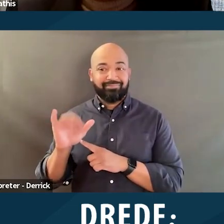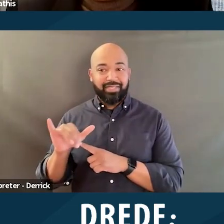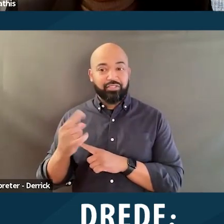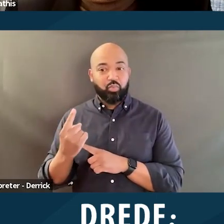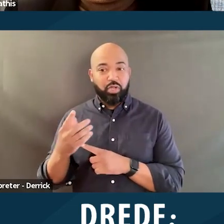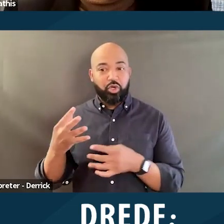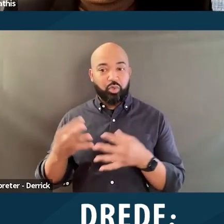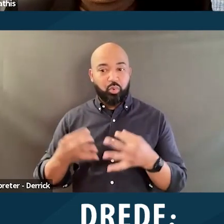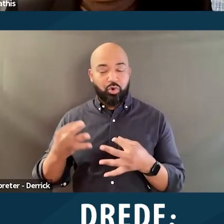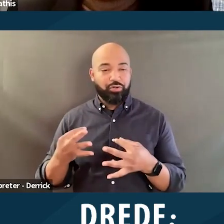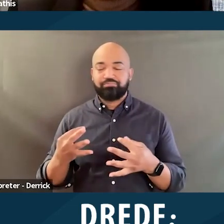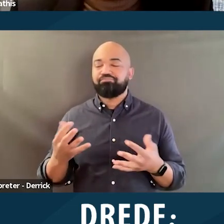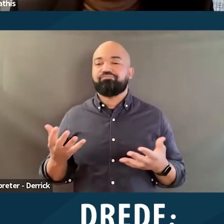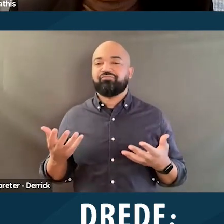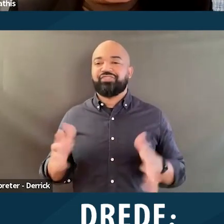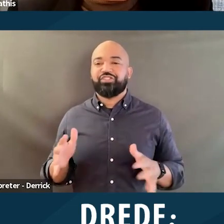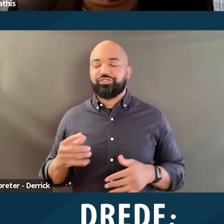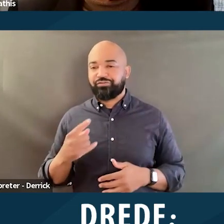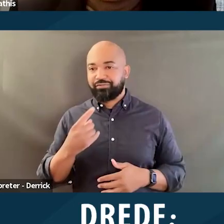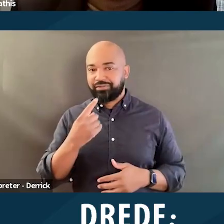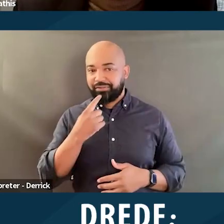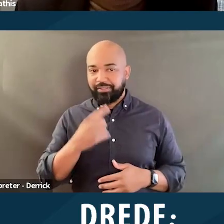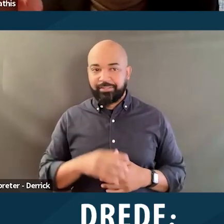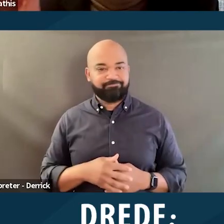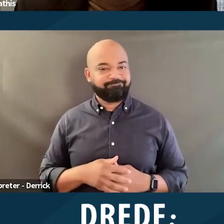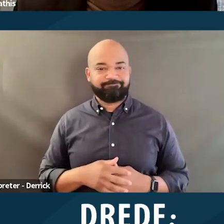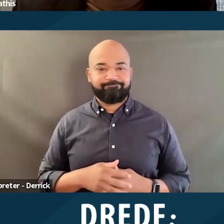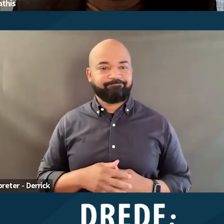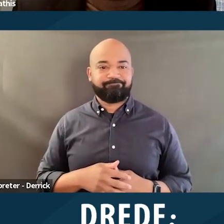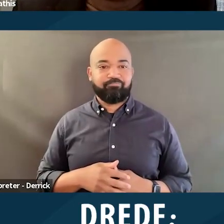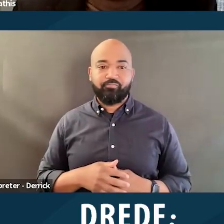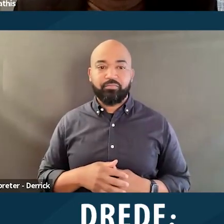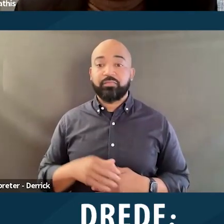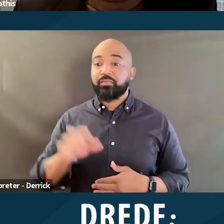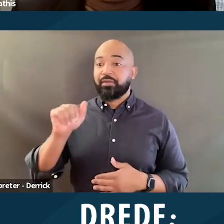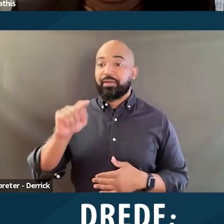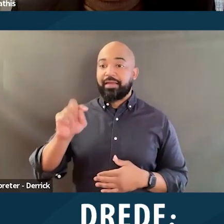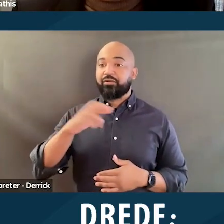The Fifth Circuit, no coincidence, is the one place that the one Court that